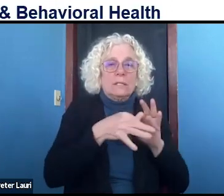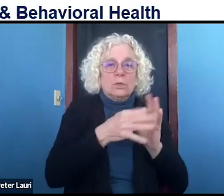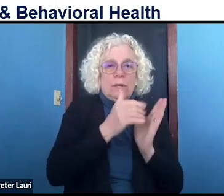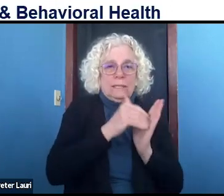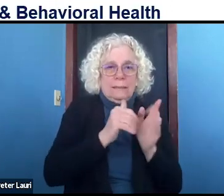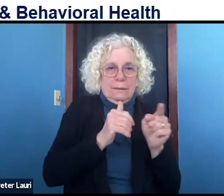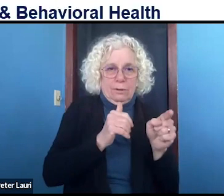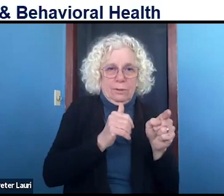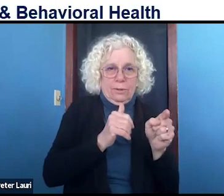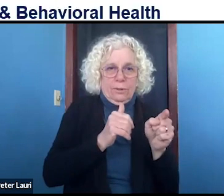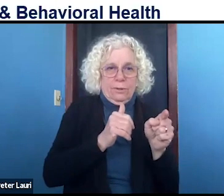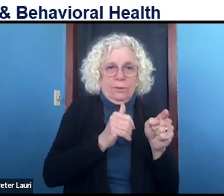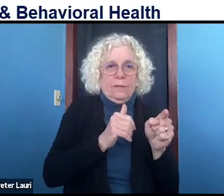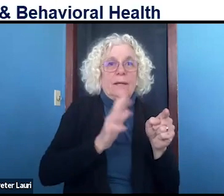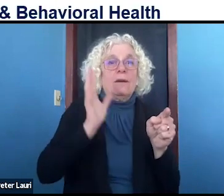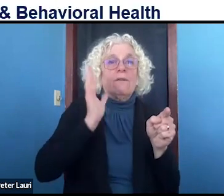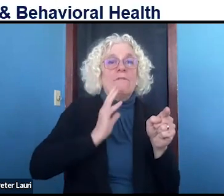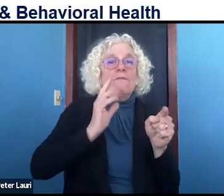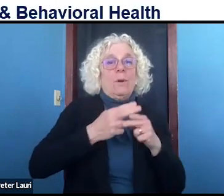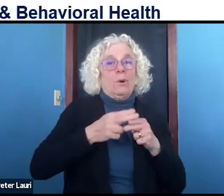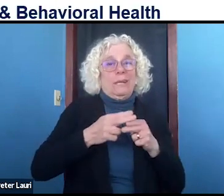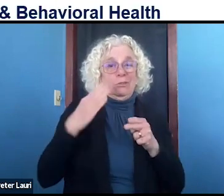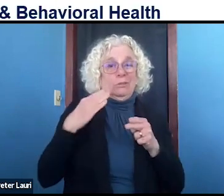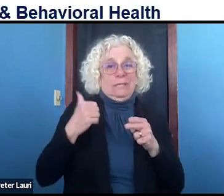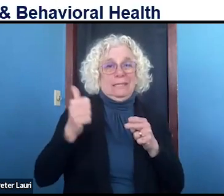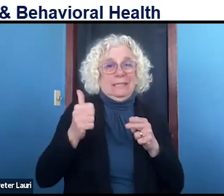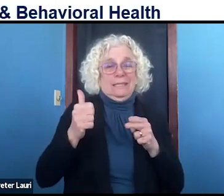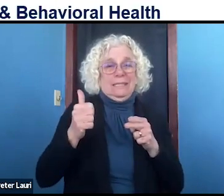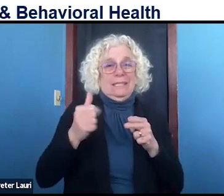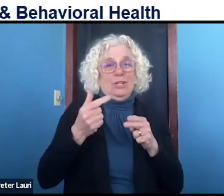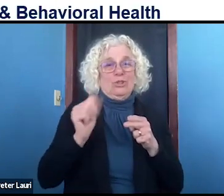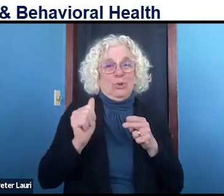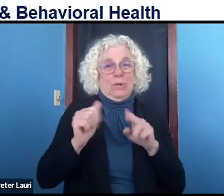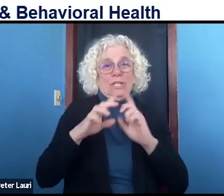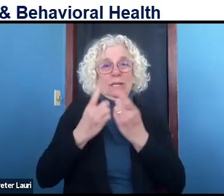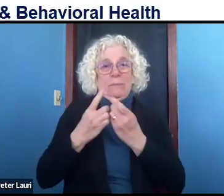She is a former interim commissioner for the Georgia Department of Behavioral Health and Developmental Disabilities.